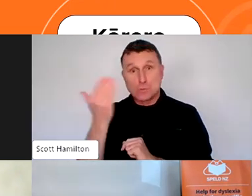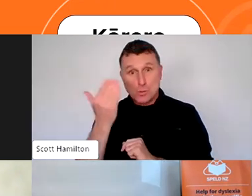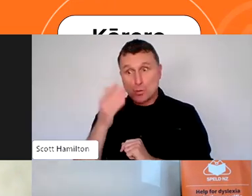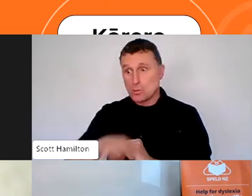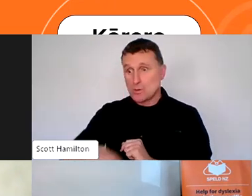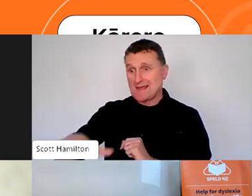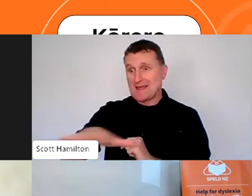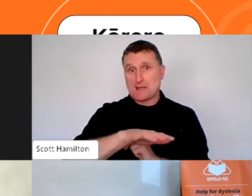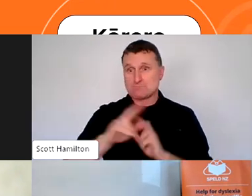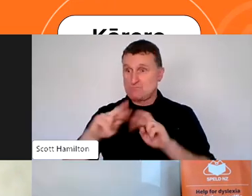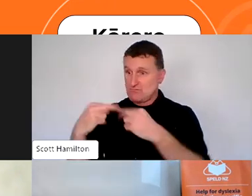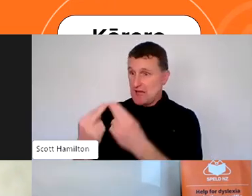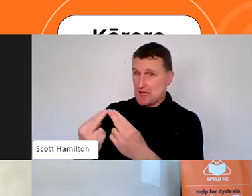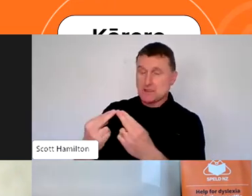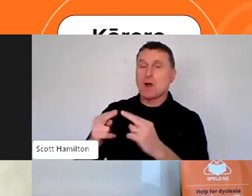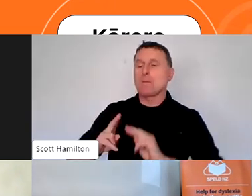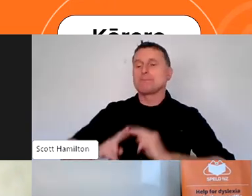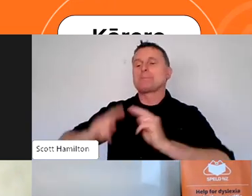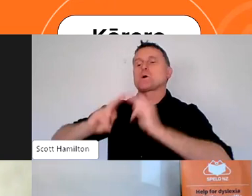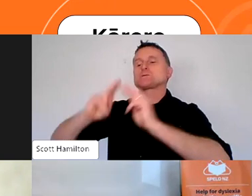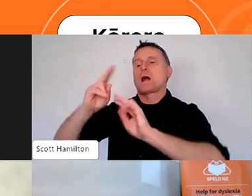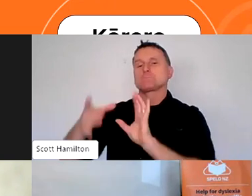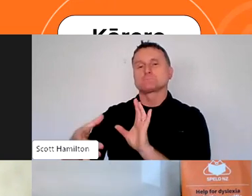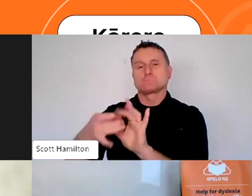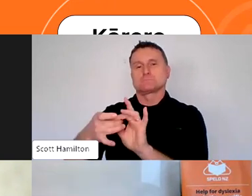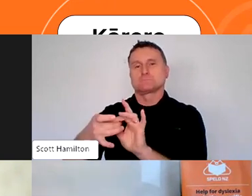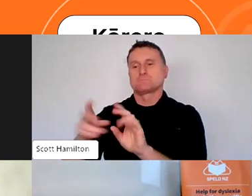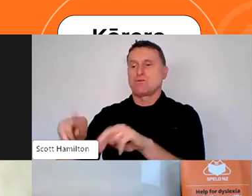to build those connections. Building bridges from whānau to school is